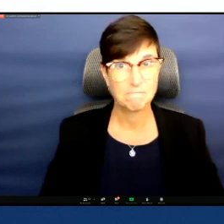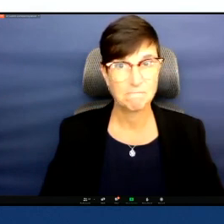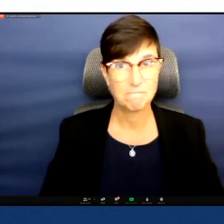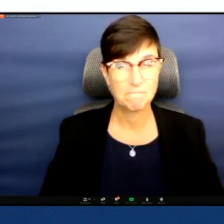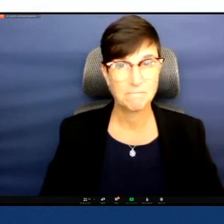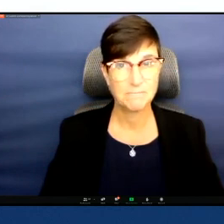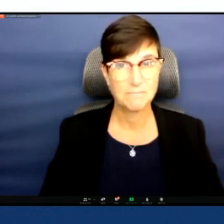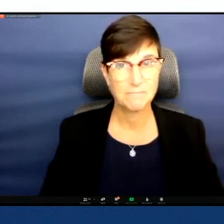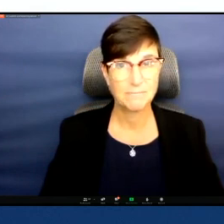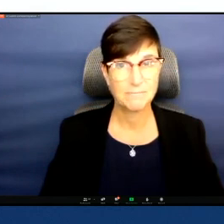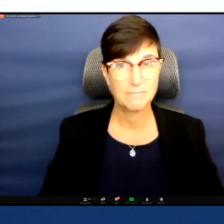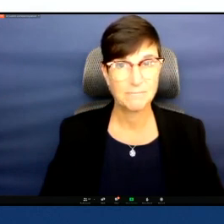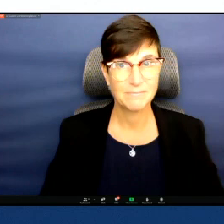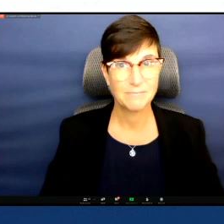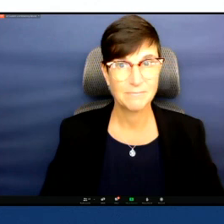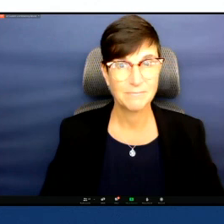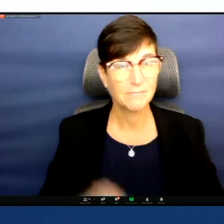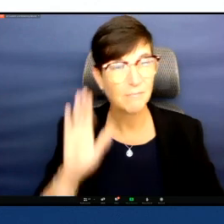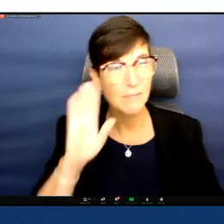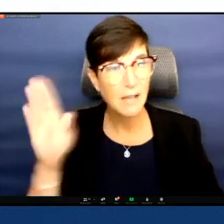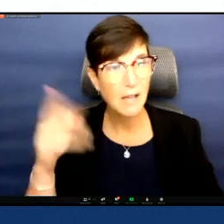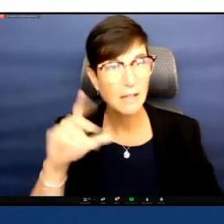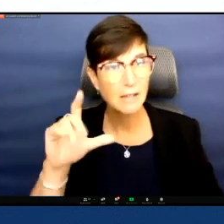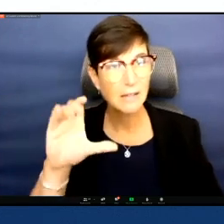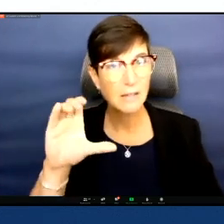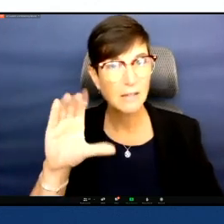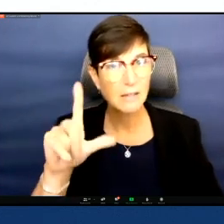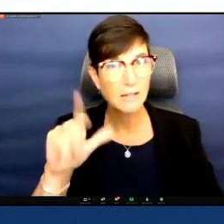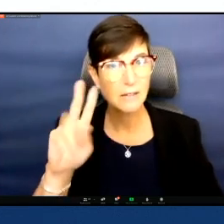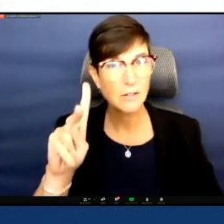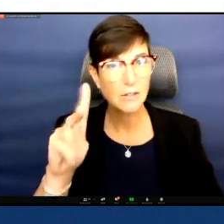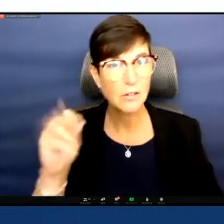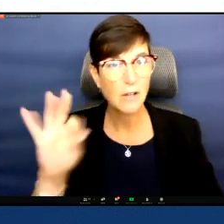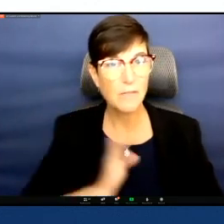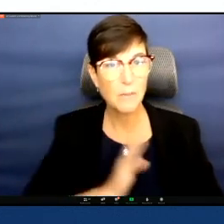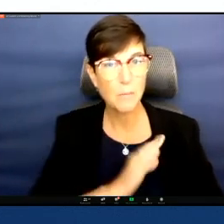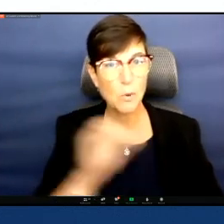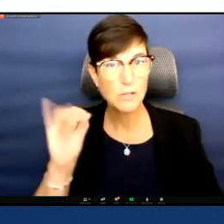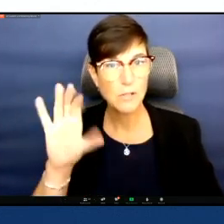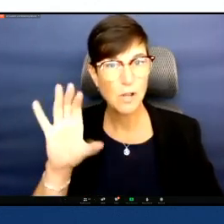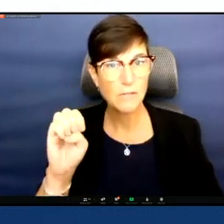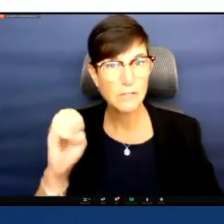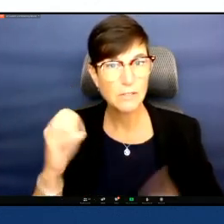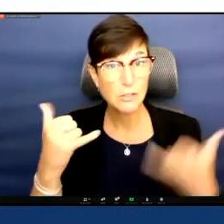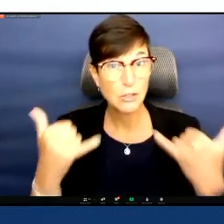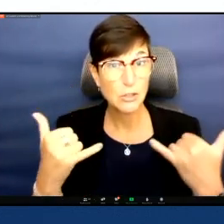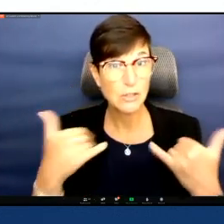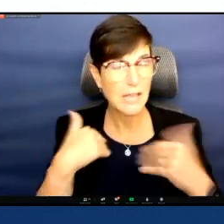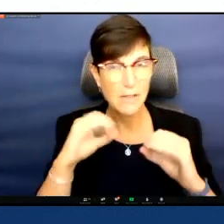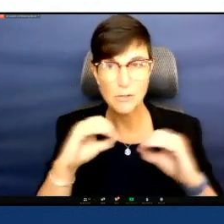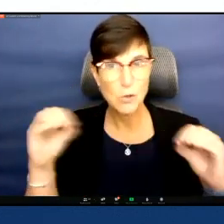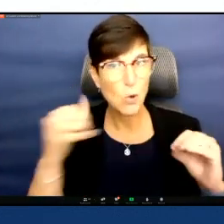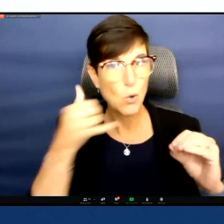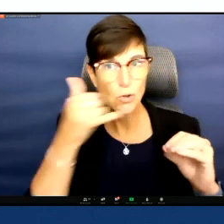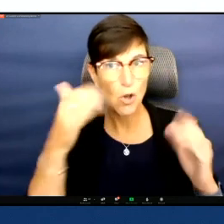This is all from the clerk of the board office, there are no colors in the queue. OK, there are no callers in the queue, so